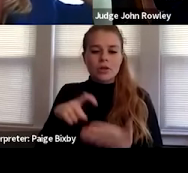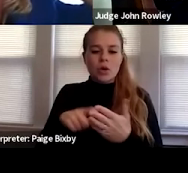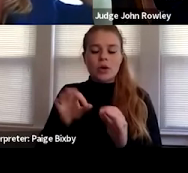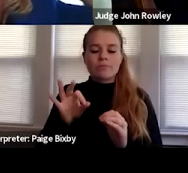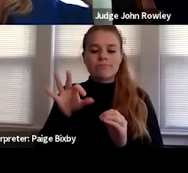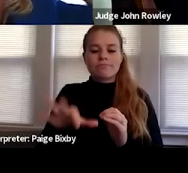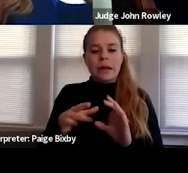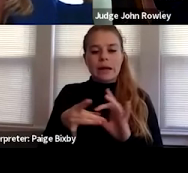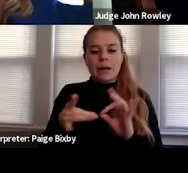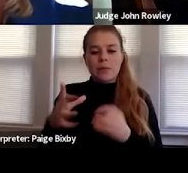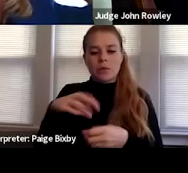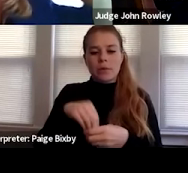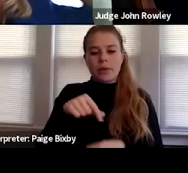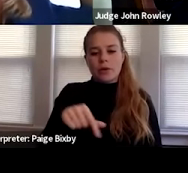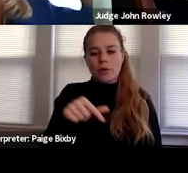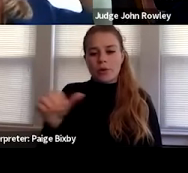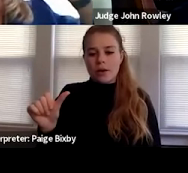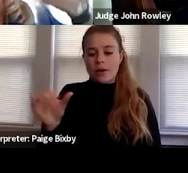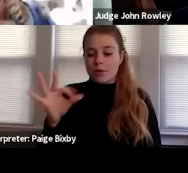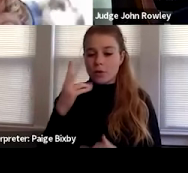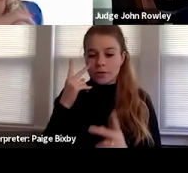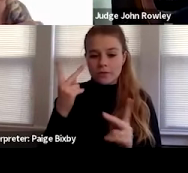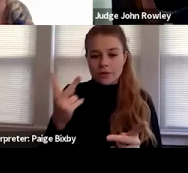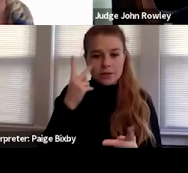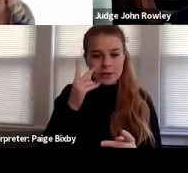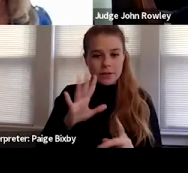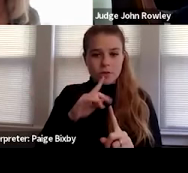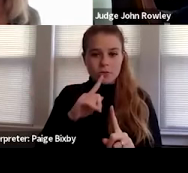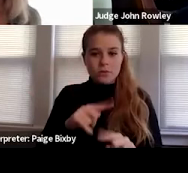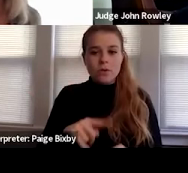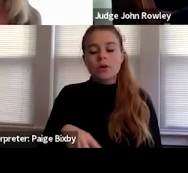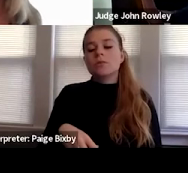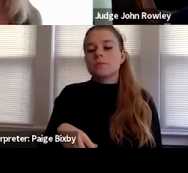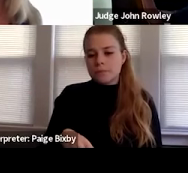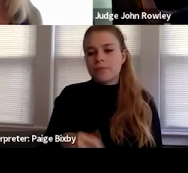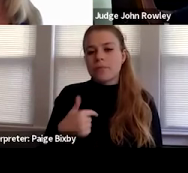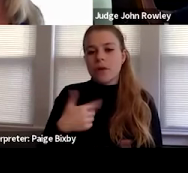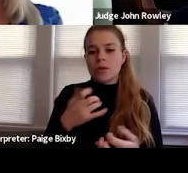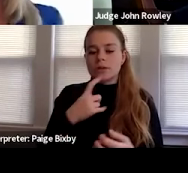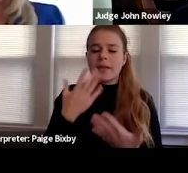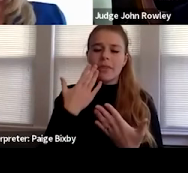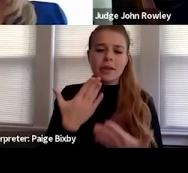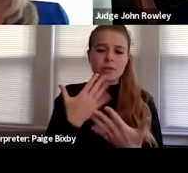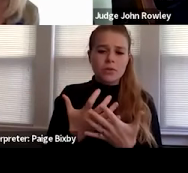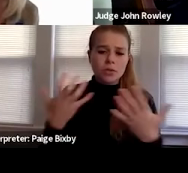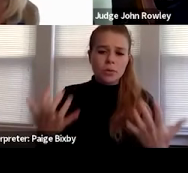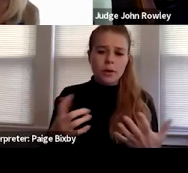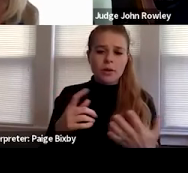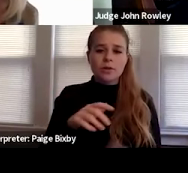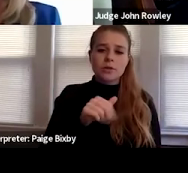so if you wanna visit that and see his remarks there. I want to just say thank you so much to April,